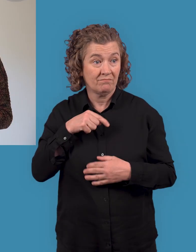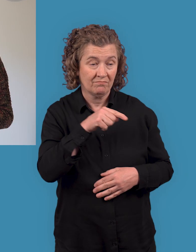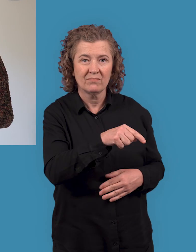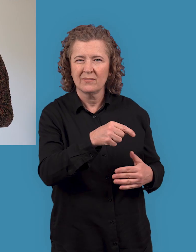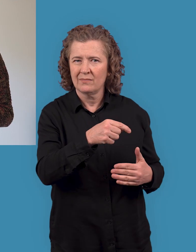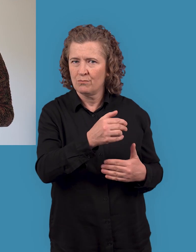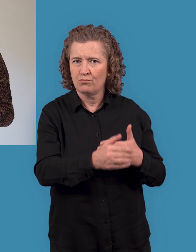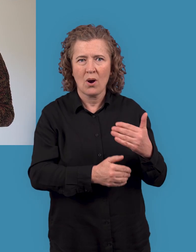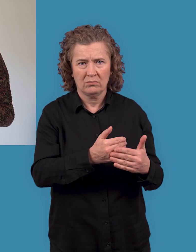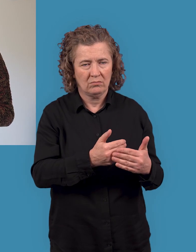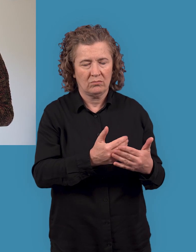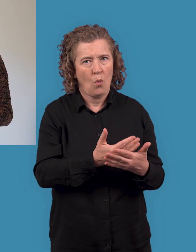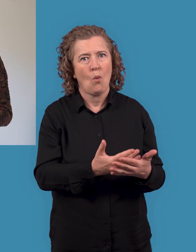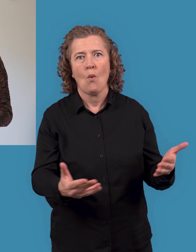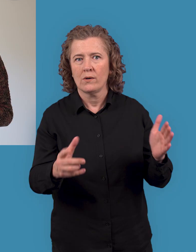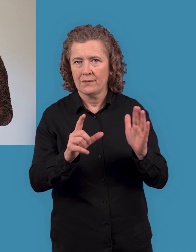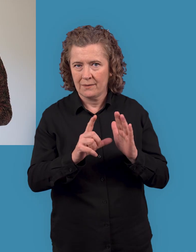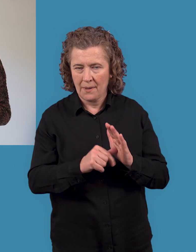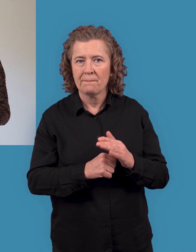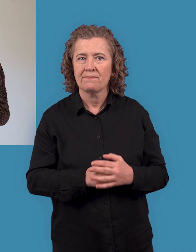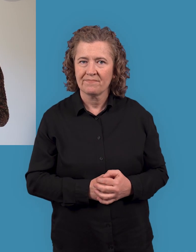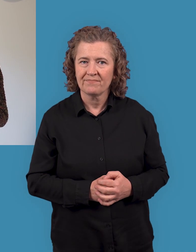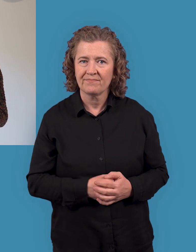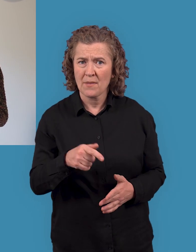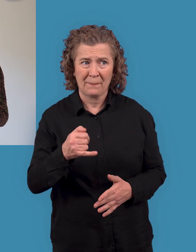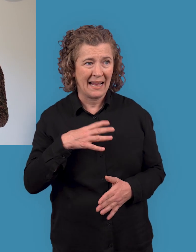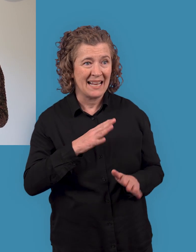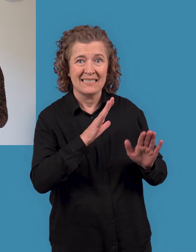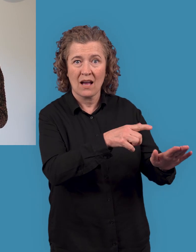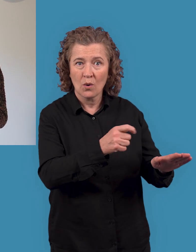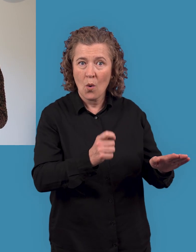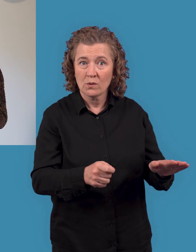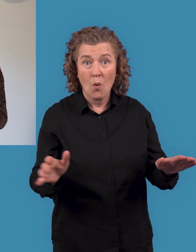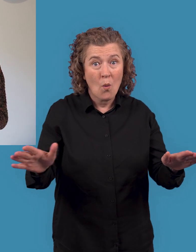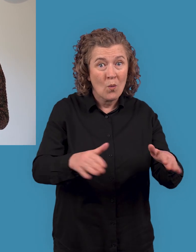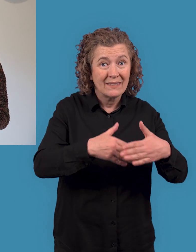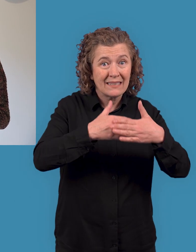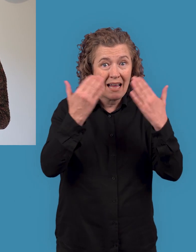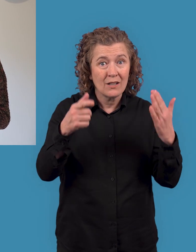The whole process took a very long time. You may need to be at court all day.